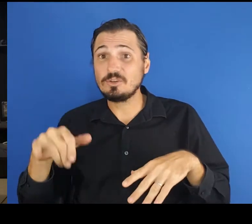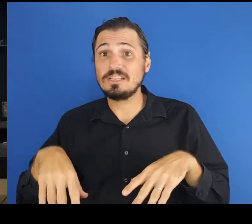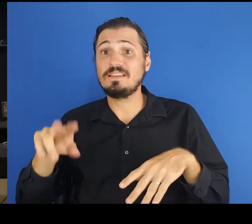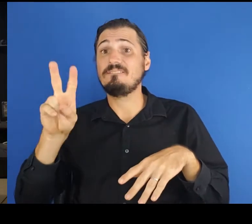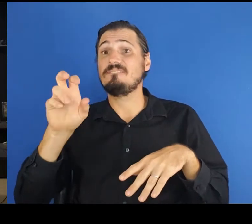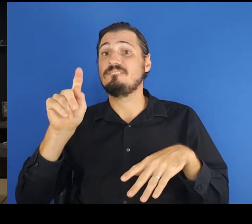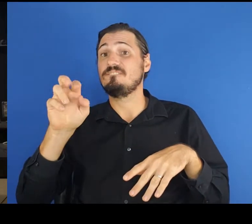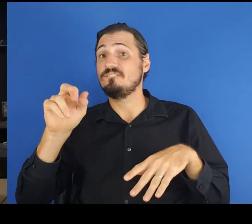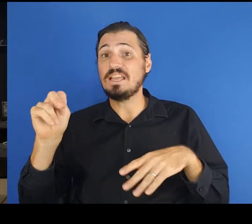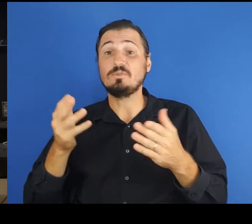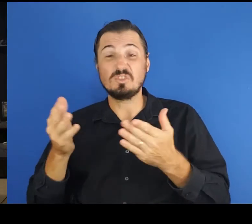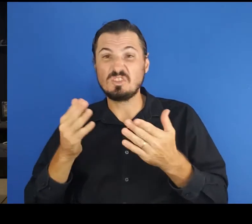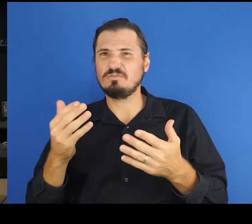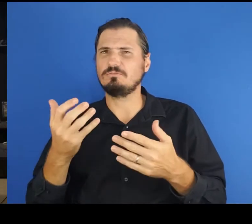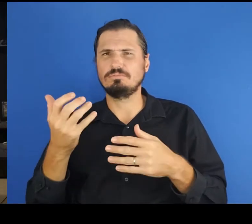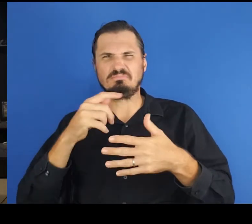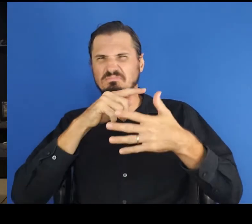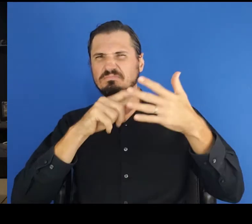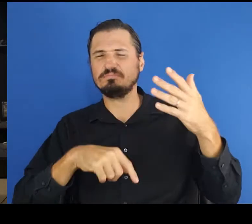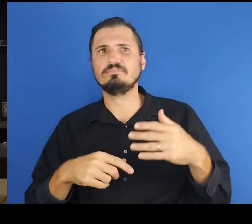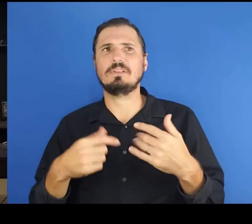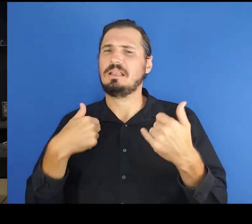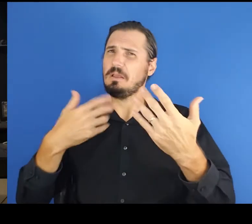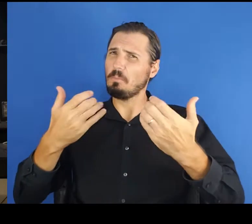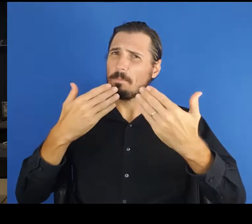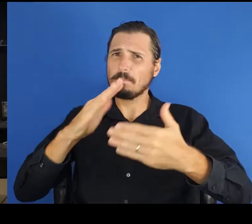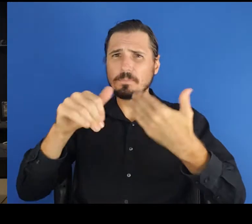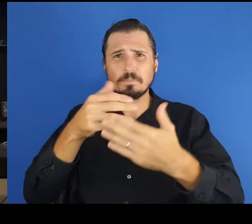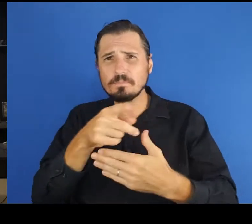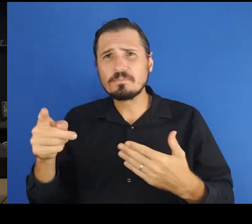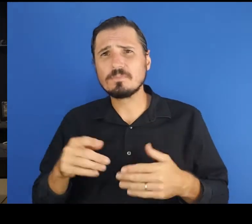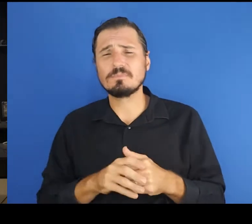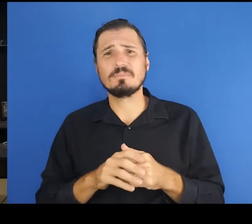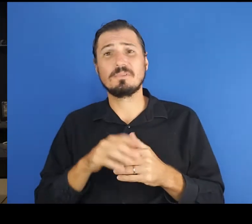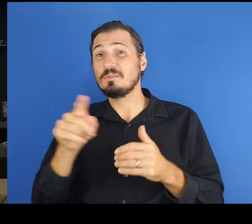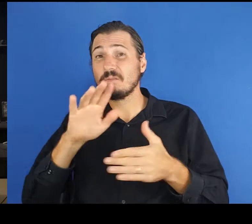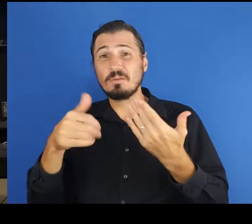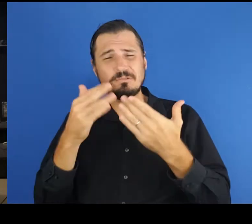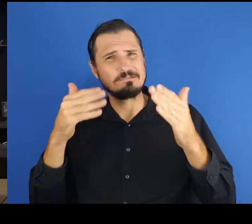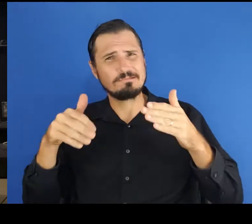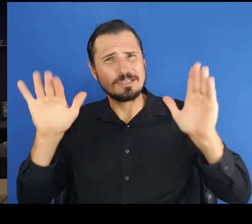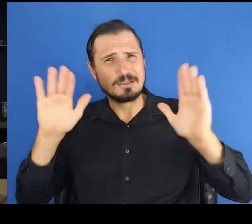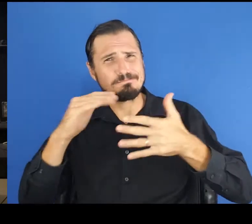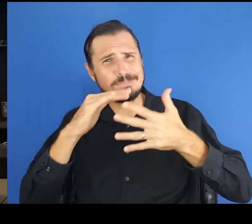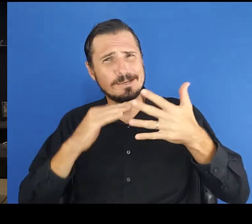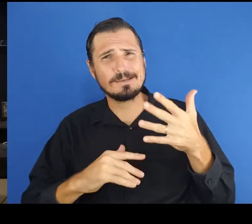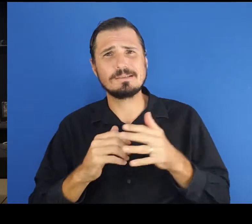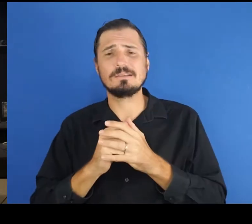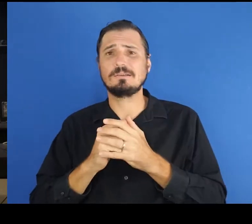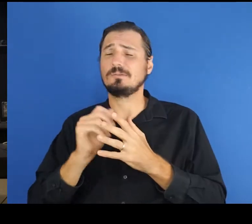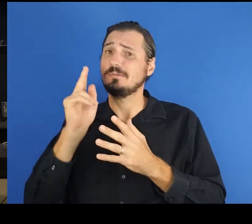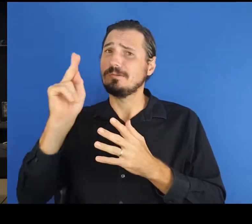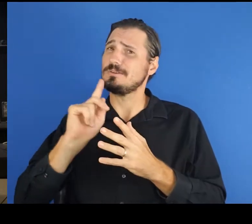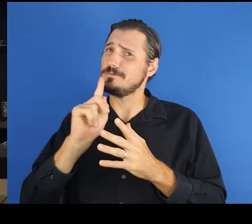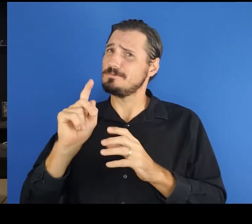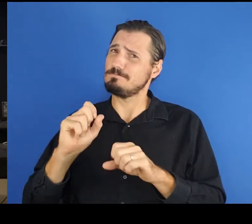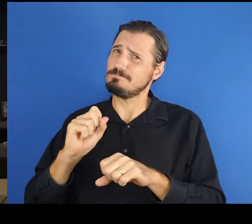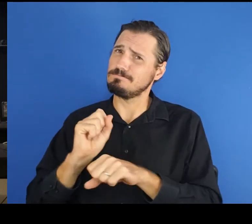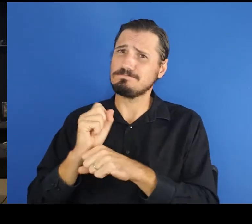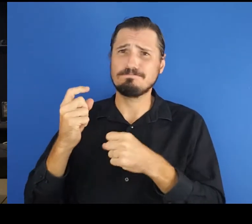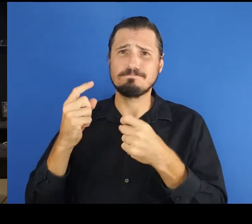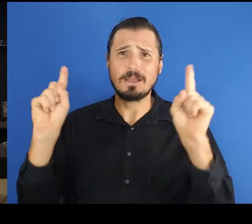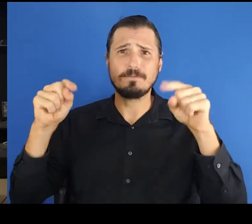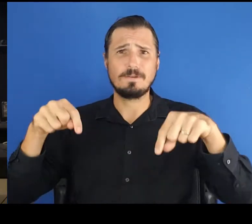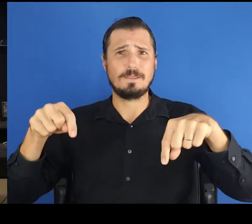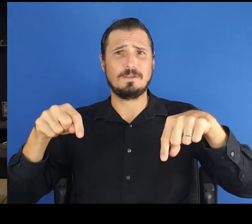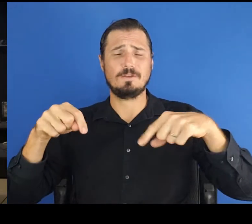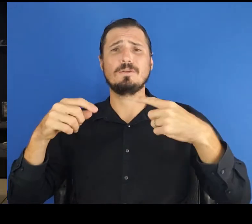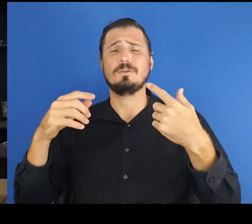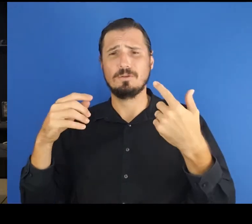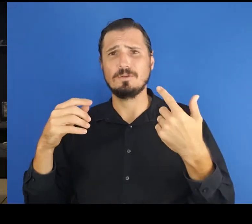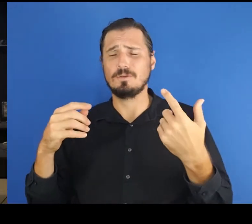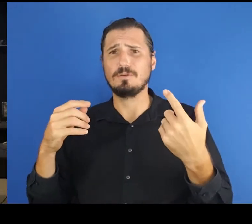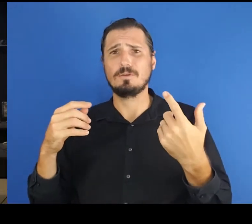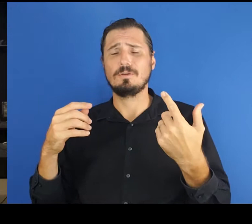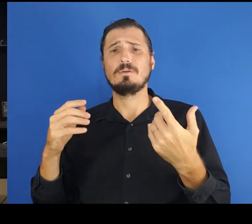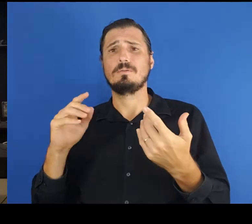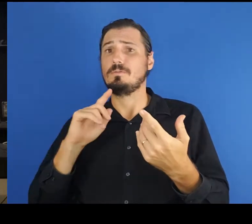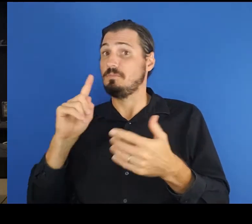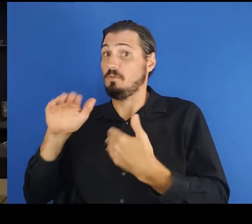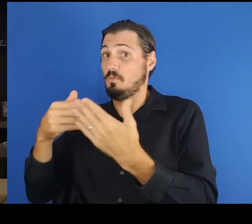I’d like to take this opportunity to thank you all of you for your sacrifices. Kaua‘i has been successful – and more importantly, the entire state – because of your sacrifices.